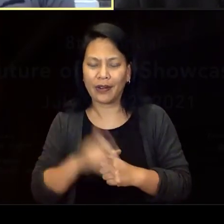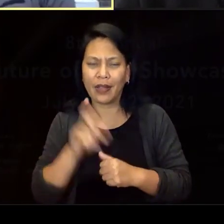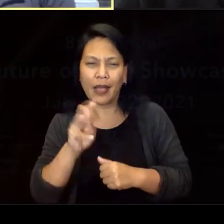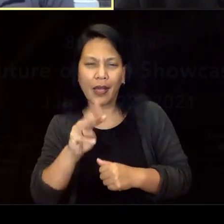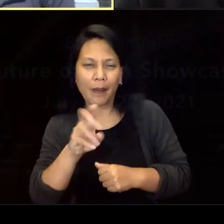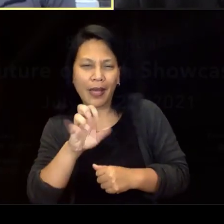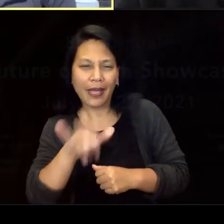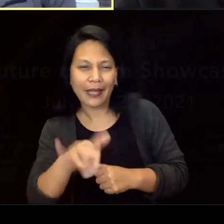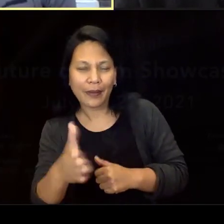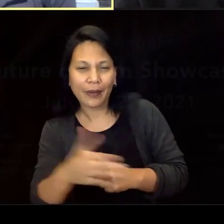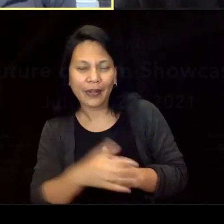That's a fun one.